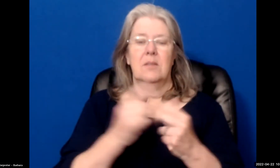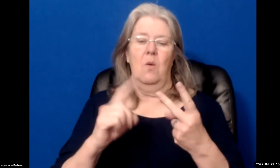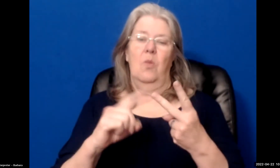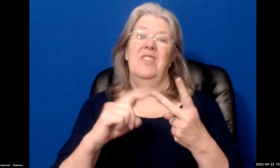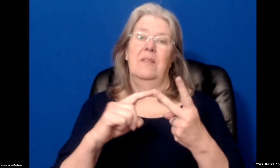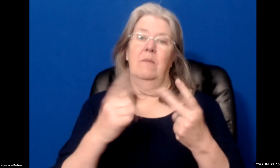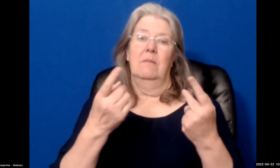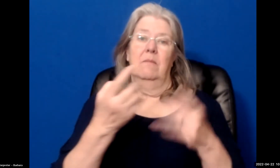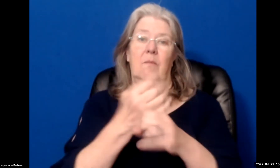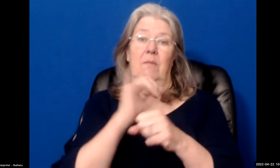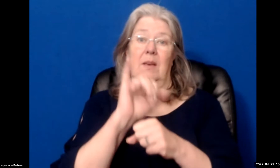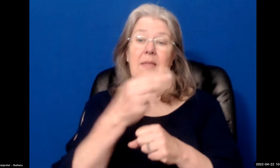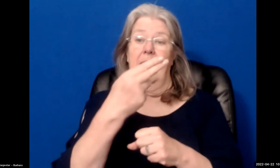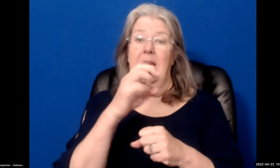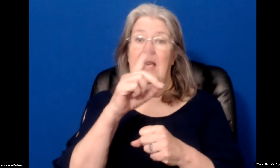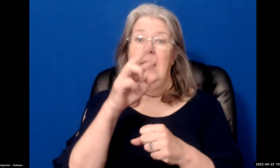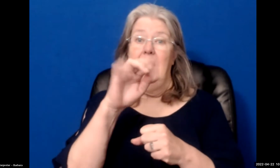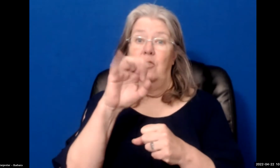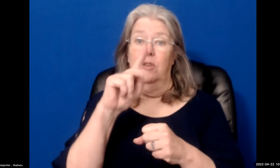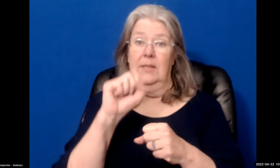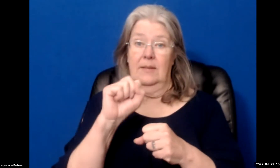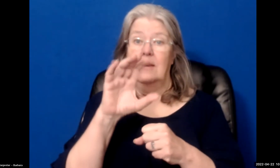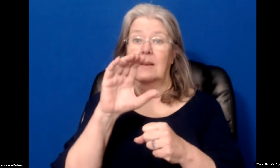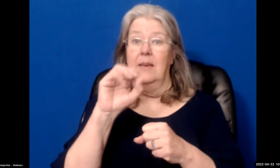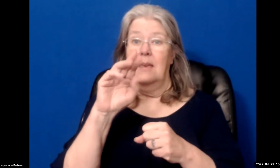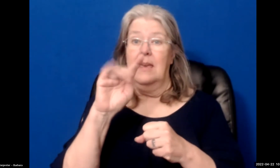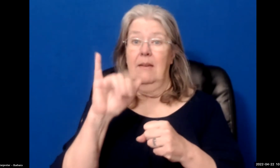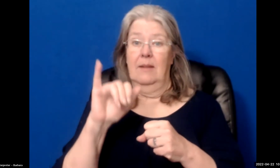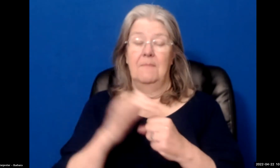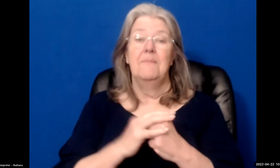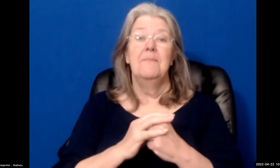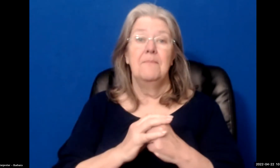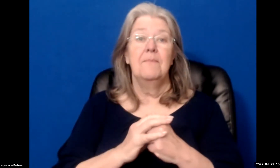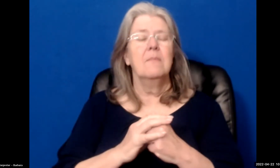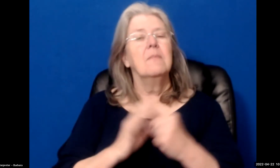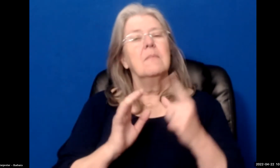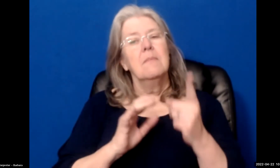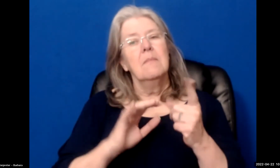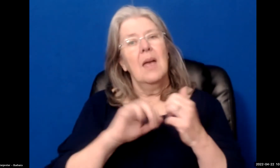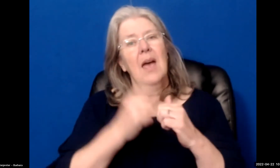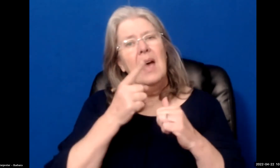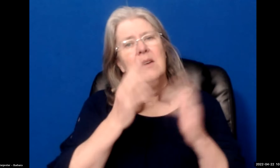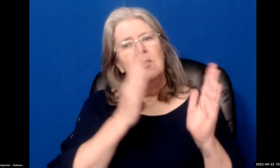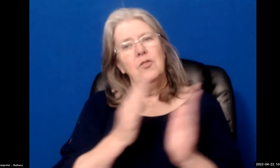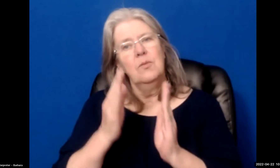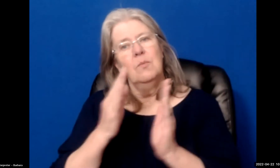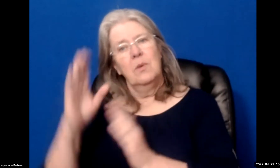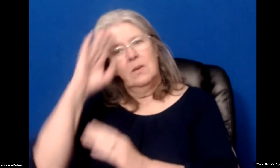Peggy: Okay. And how did you prepare him for getting the shots?